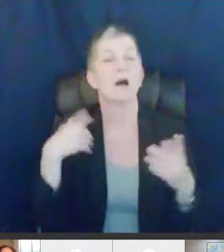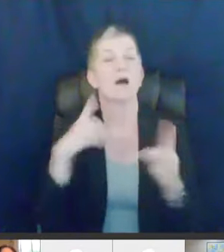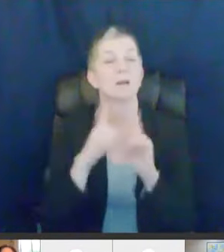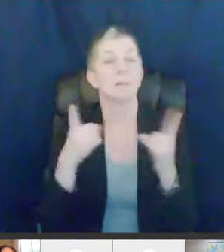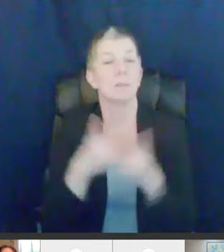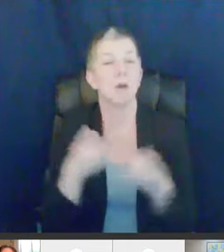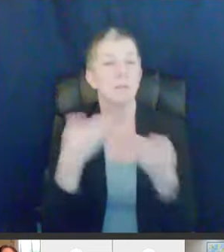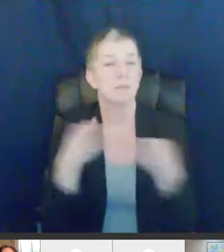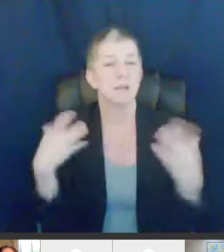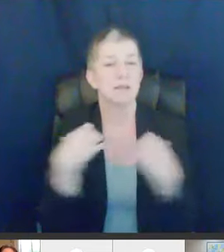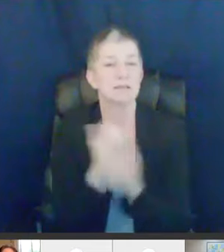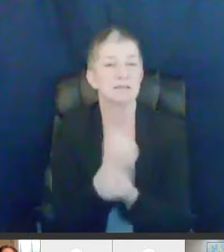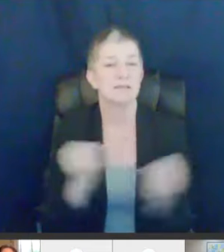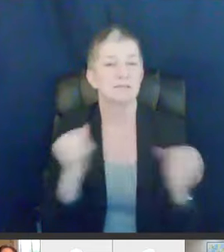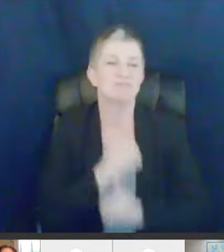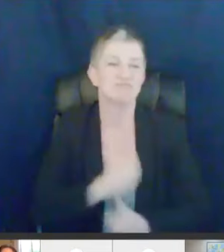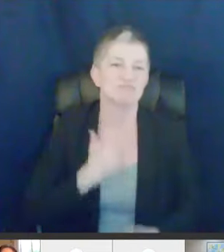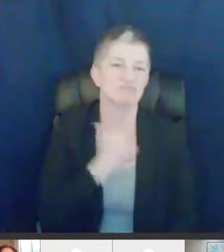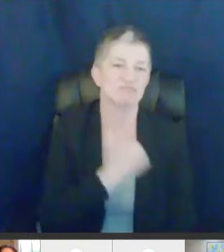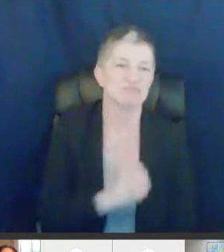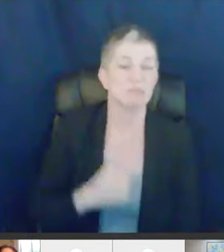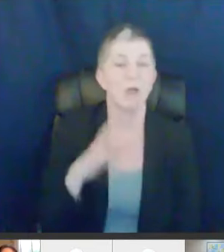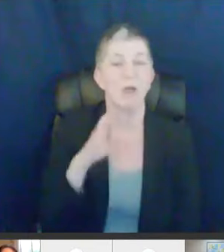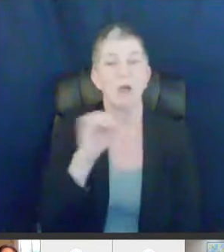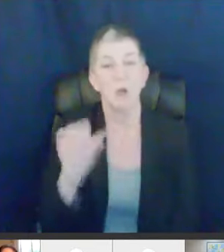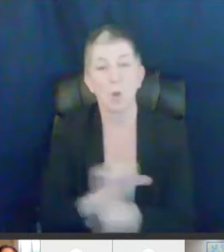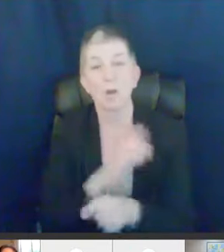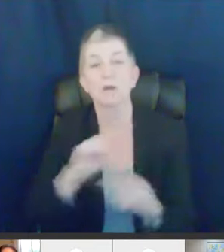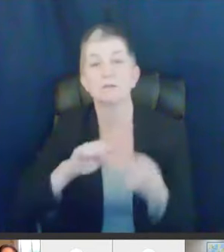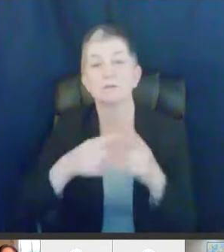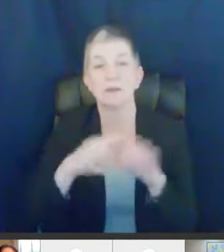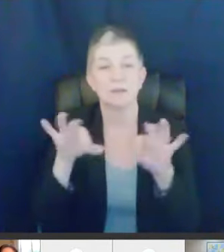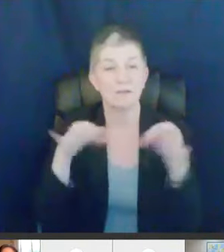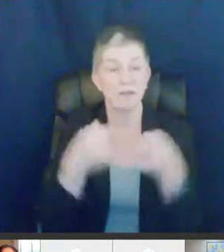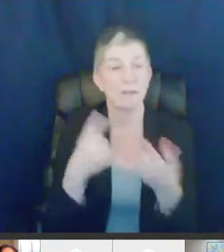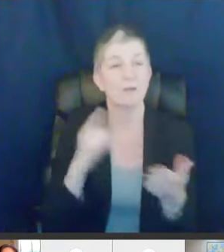condolences to the co-workers friends and family of firefighter and teacher